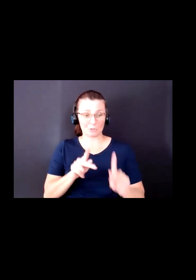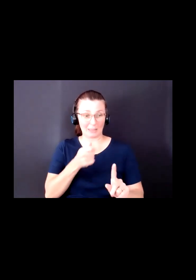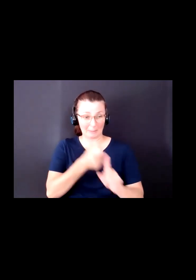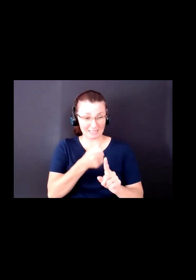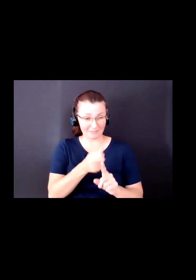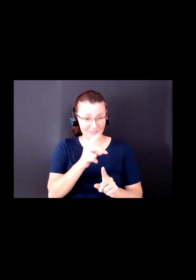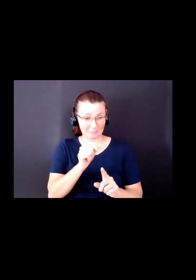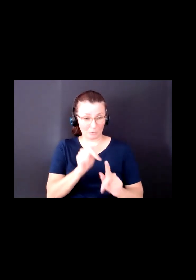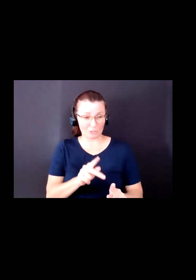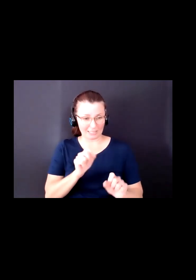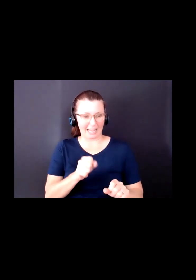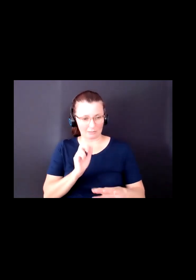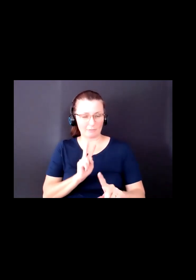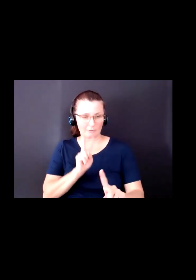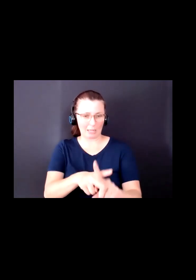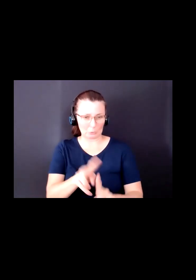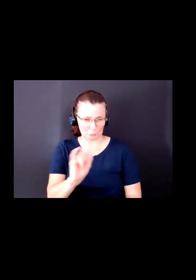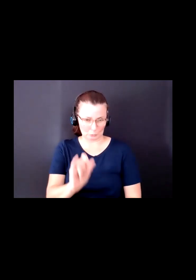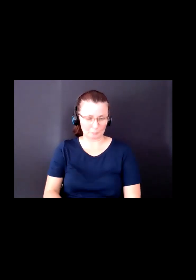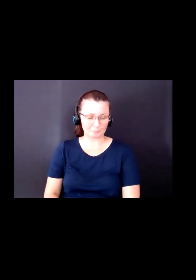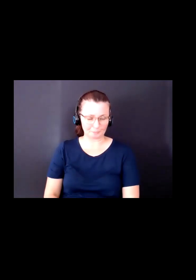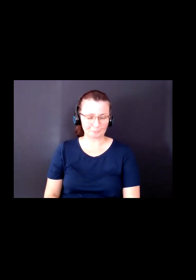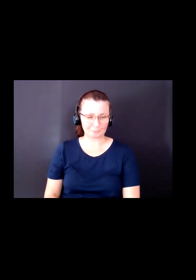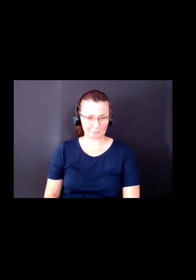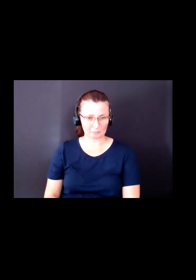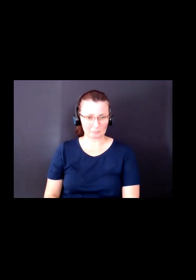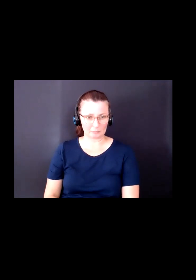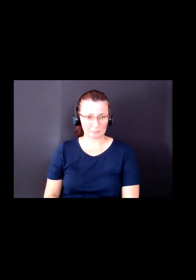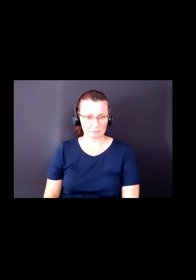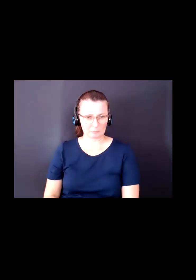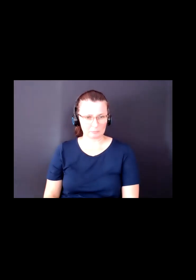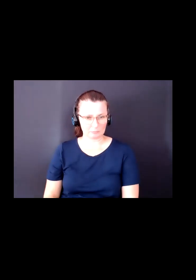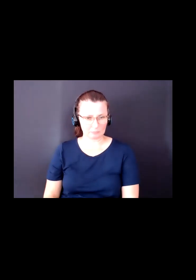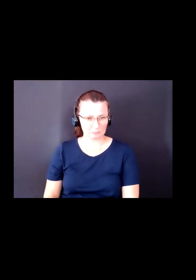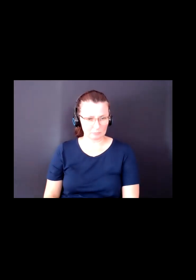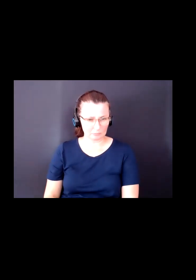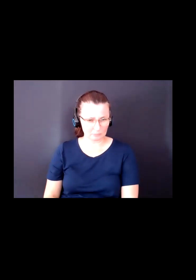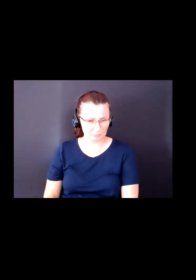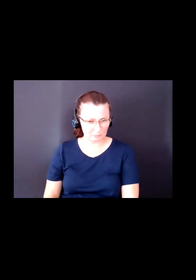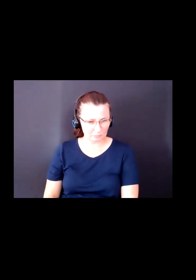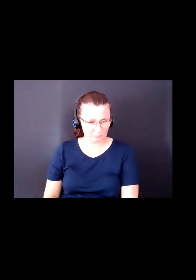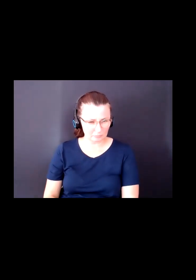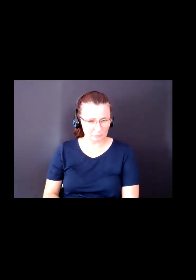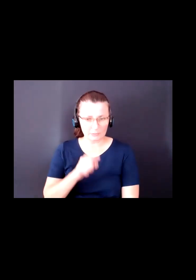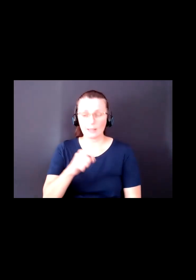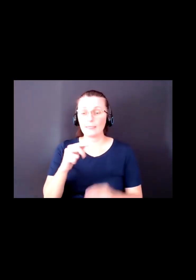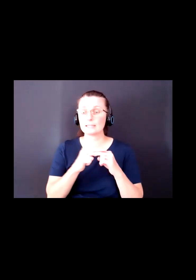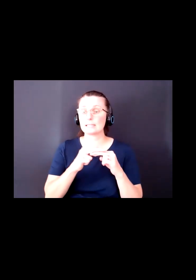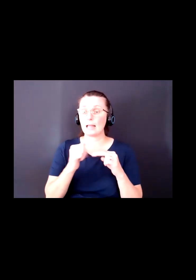discrimination. On this slide we have a few resources,